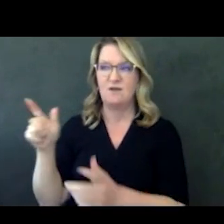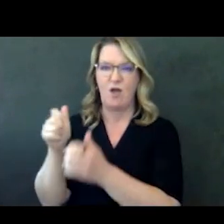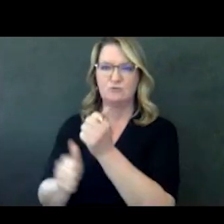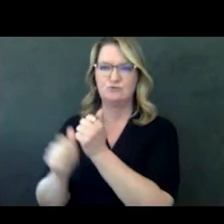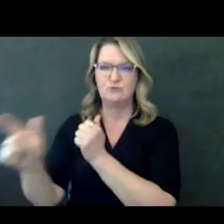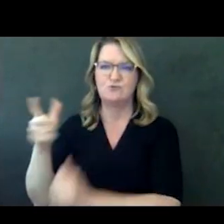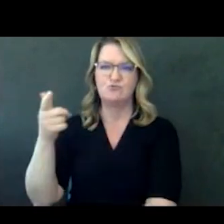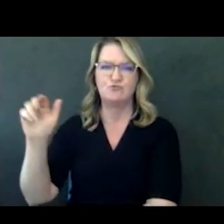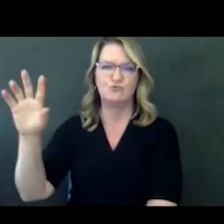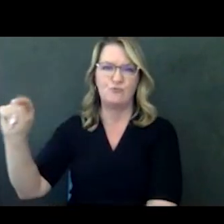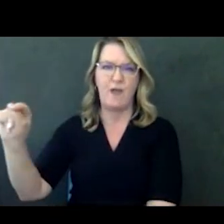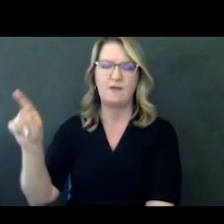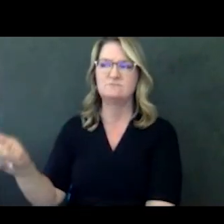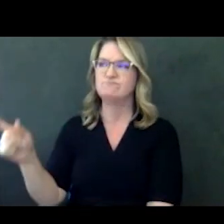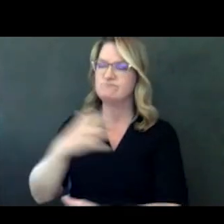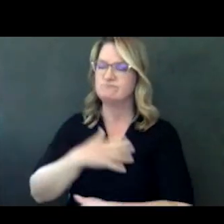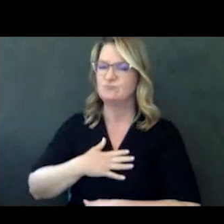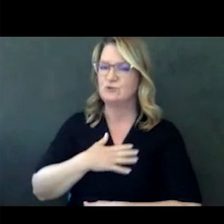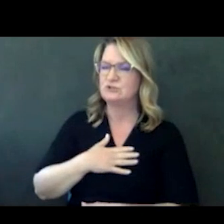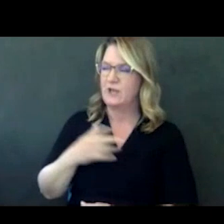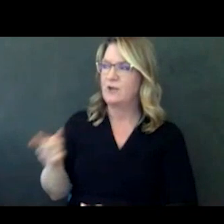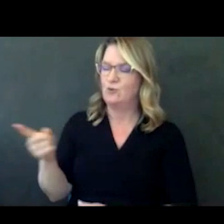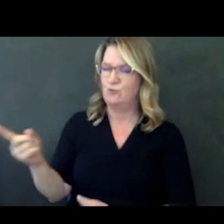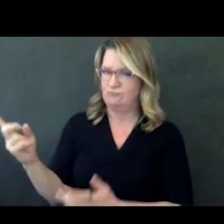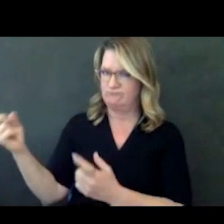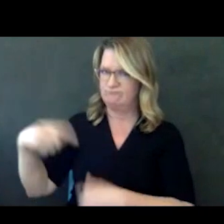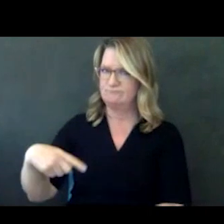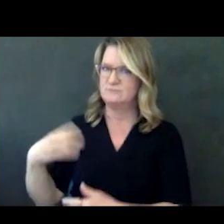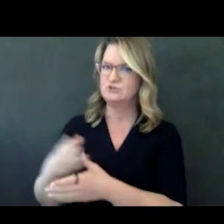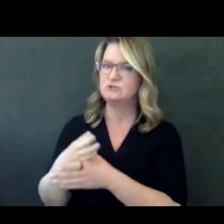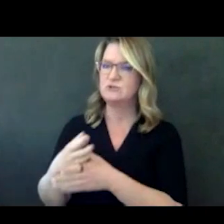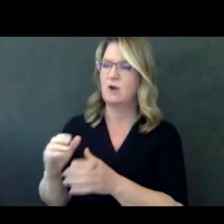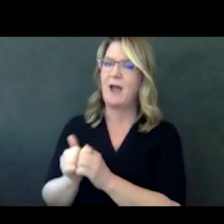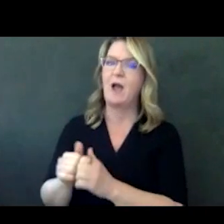John. We really appreciate you taking time out of your schedule to share how UT San Antonio